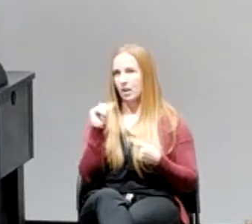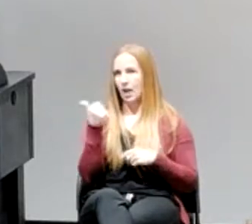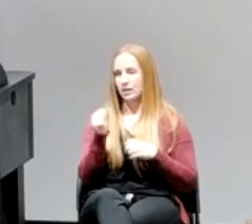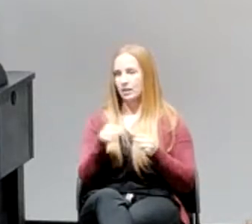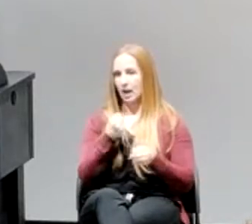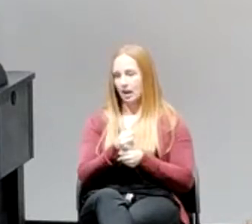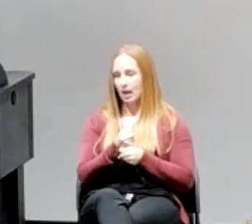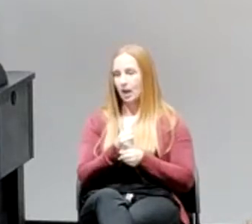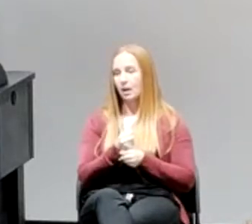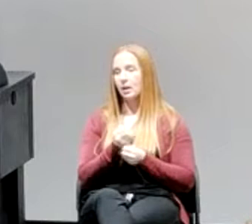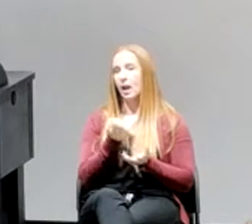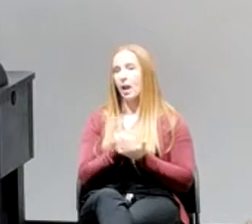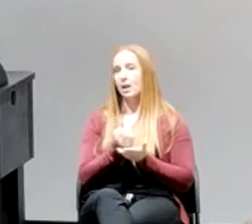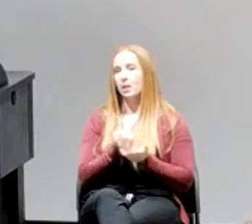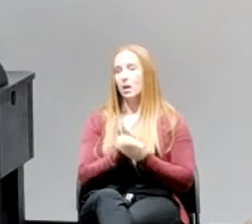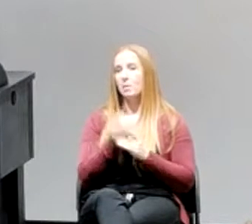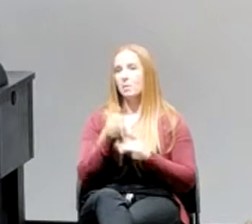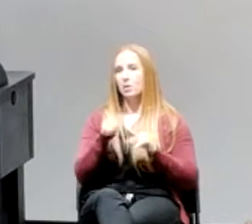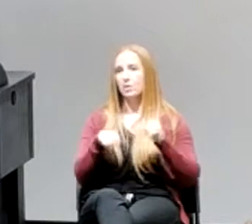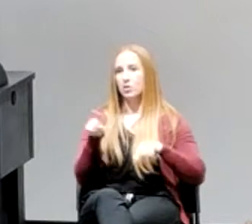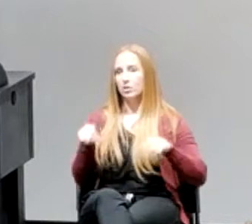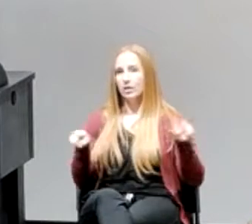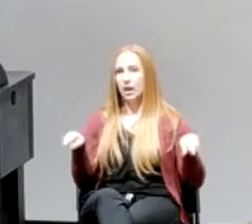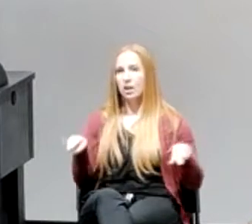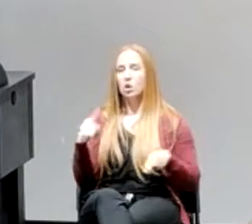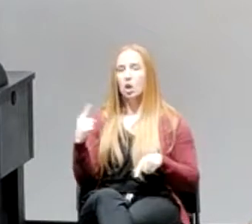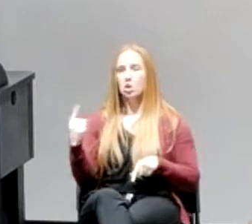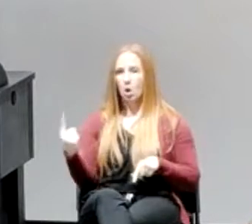we've just been feeling it deep really through COVID of 2020 and 2021. What does that do?